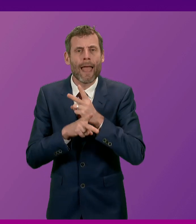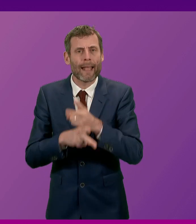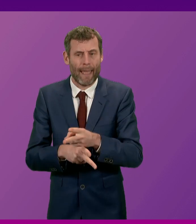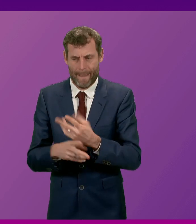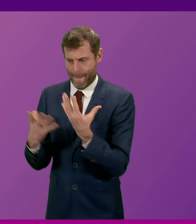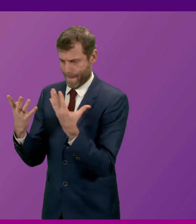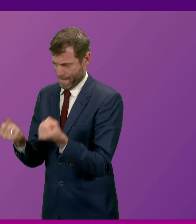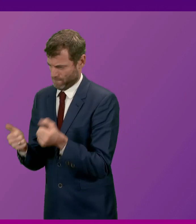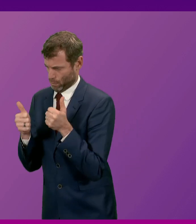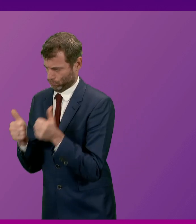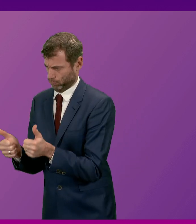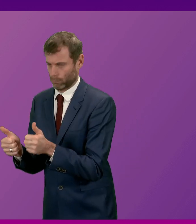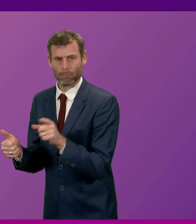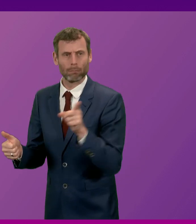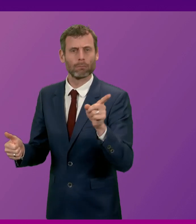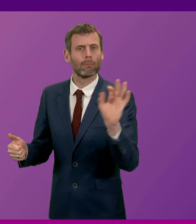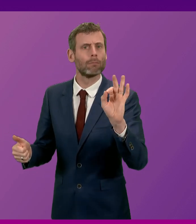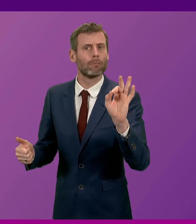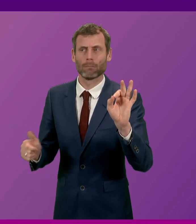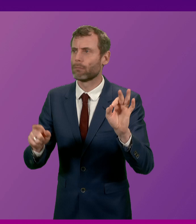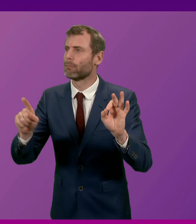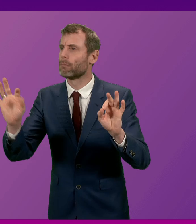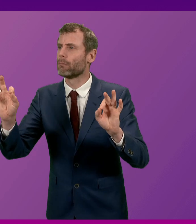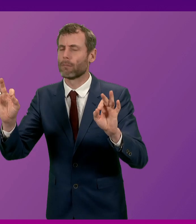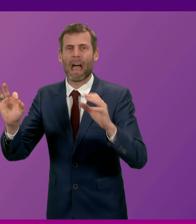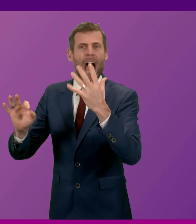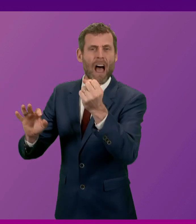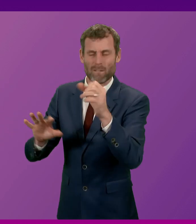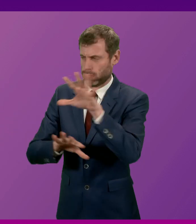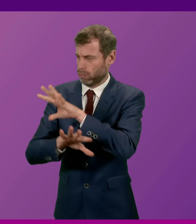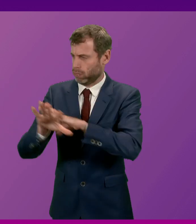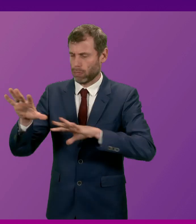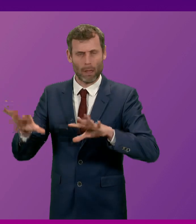lottery that exists in the treatment and support of vulnerable people in our society.